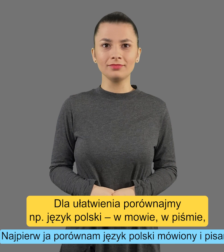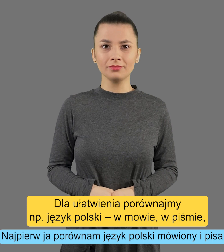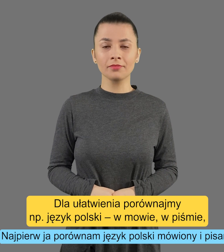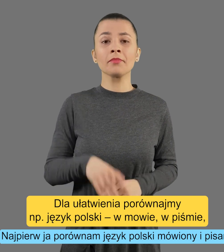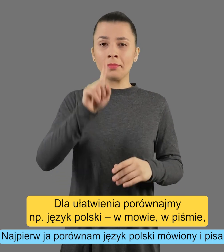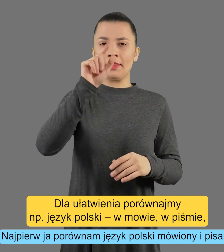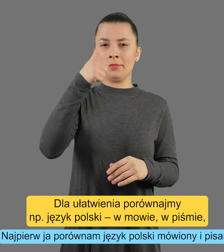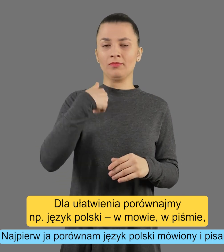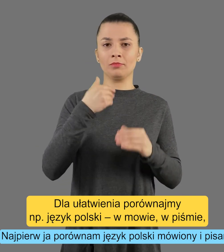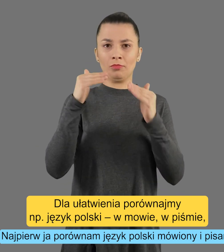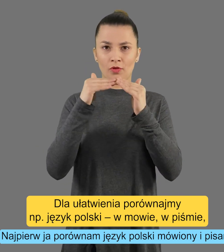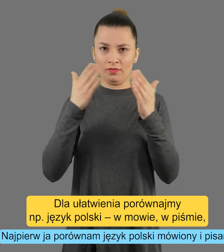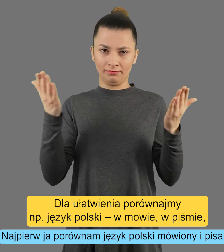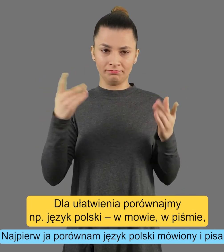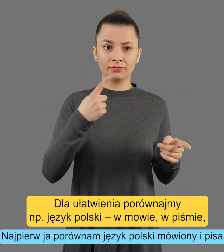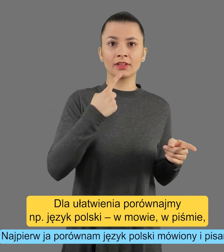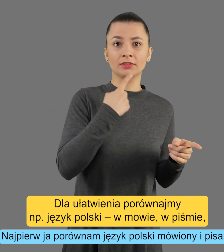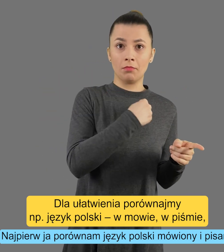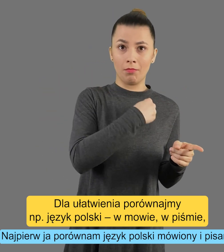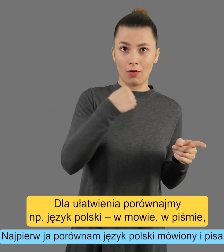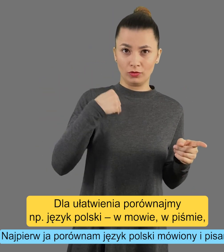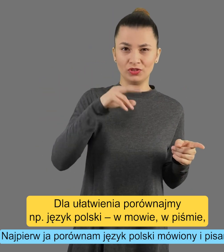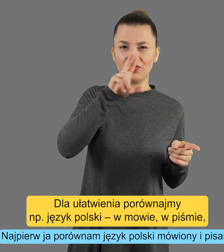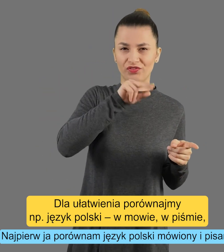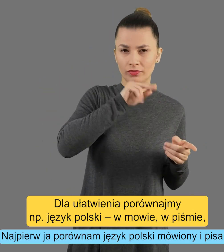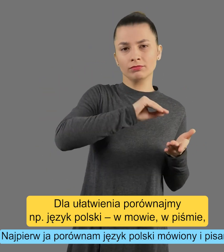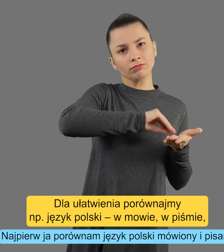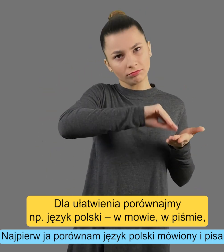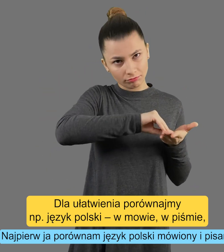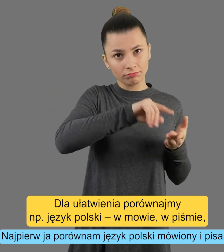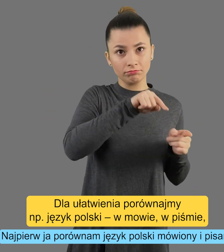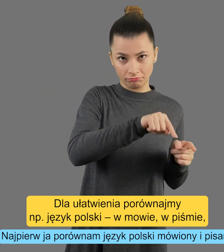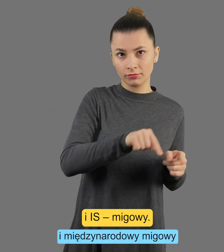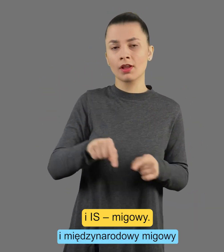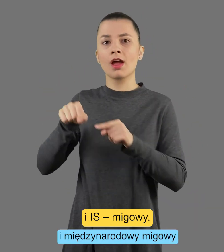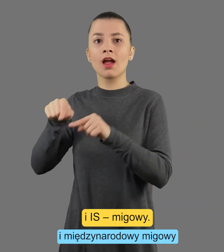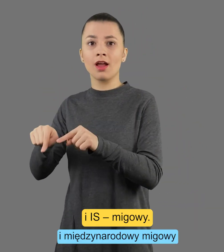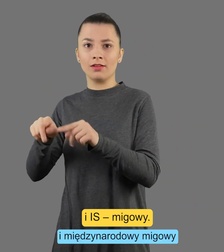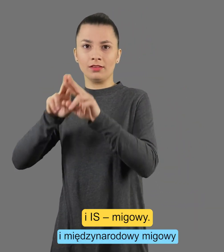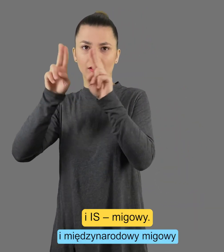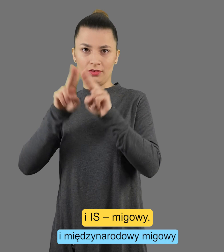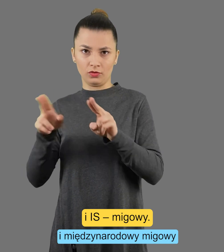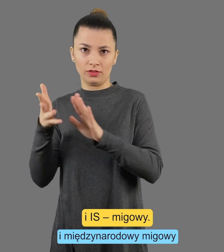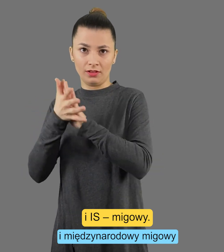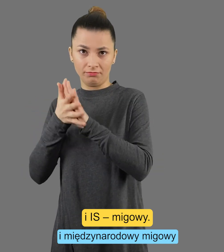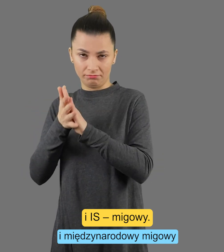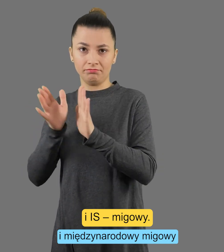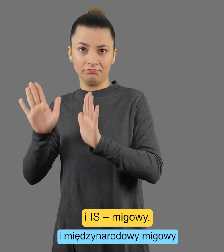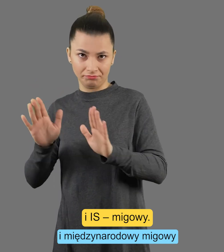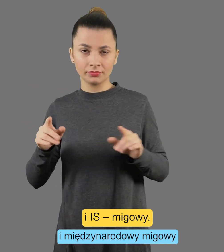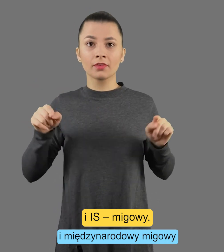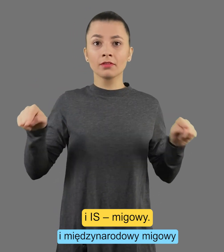Let’s compare Polish (spoken and written) to IS.